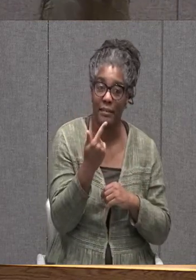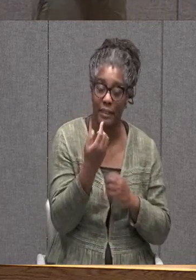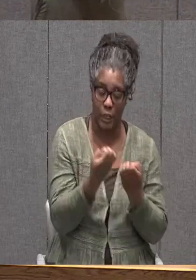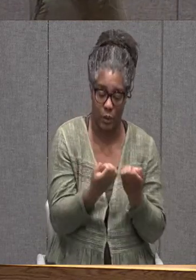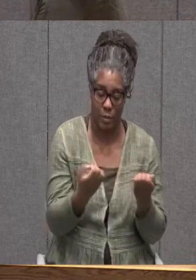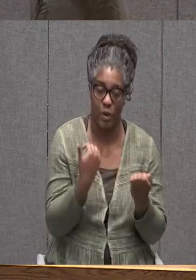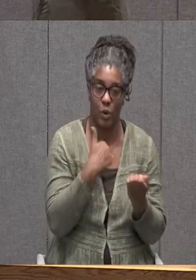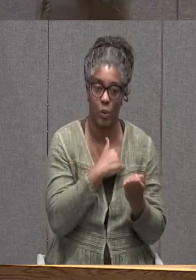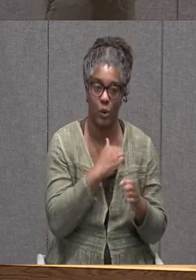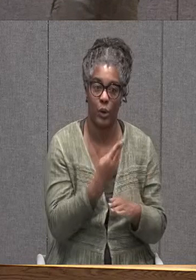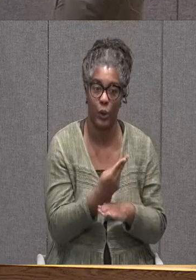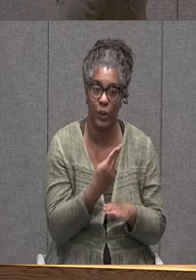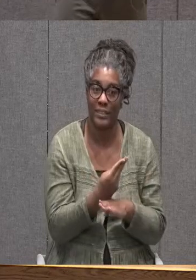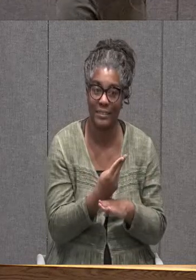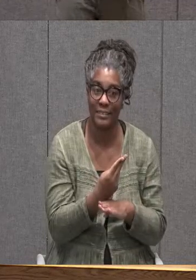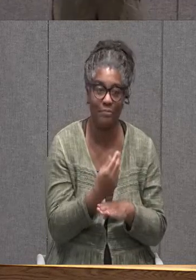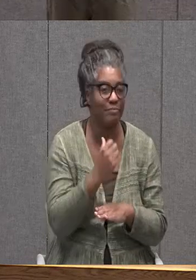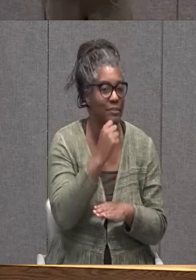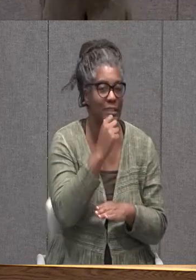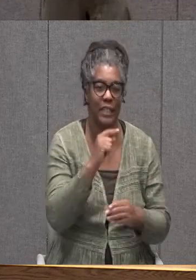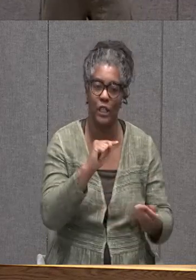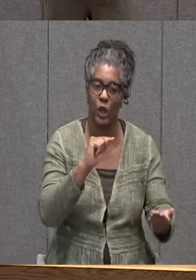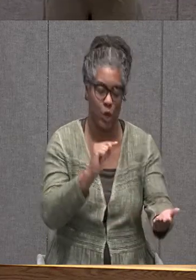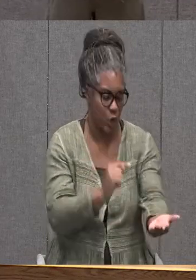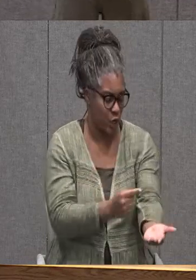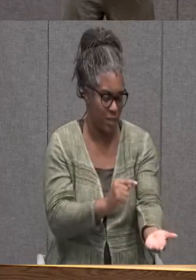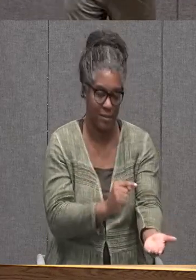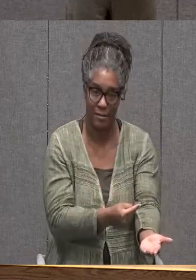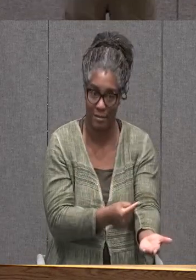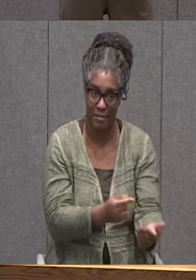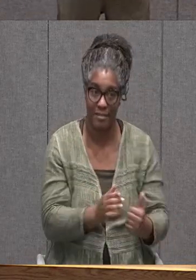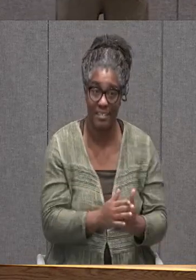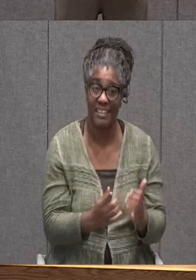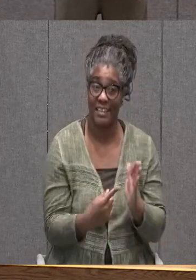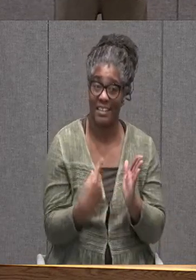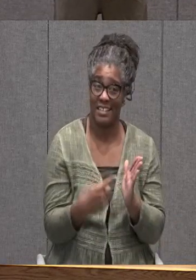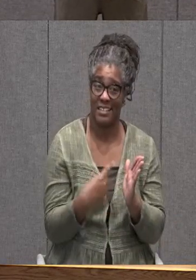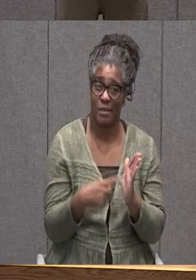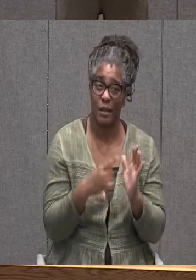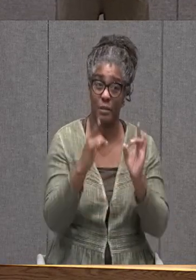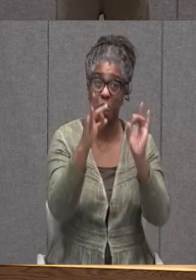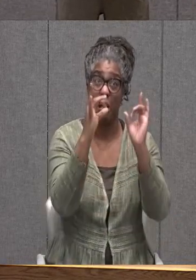does not hurt your arms. Sometimes when we play volleyball, it's a little bit scary,